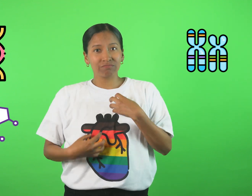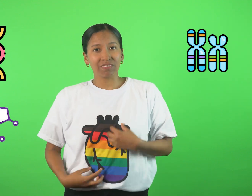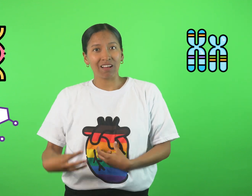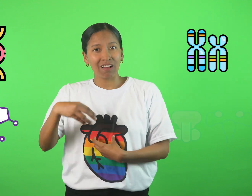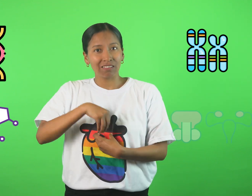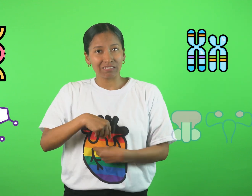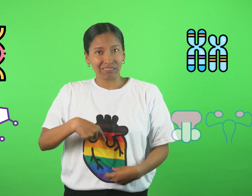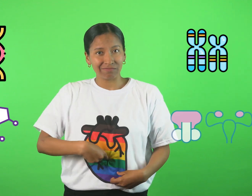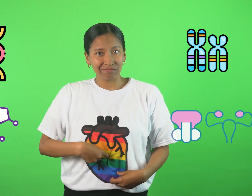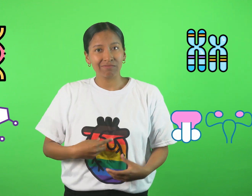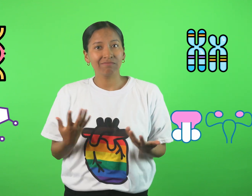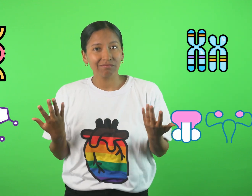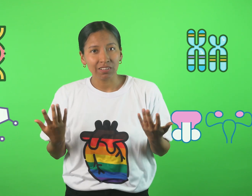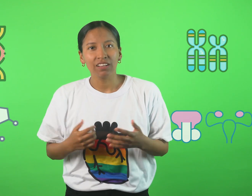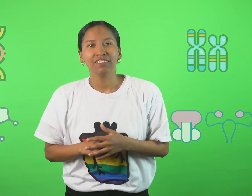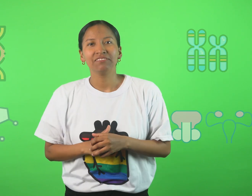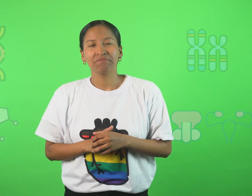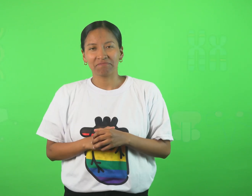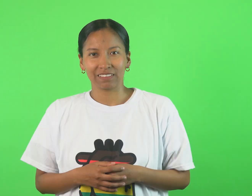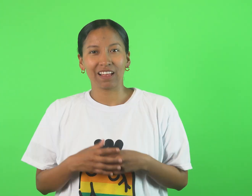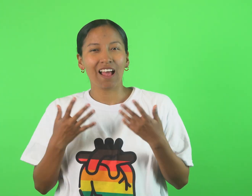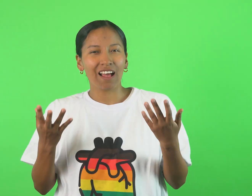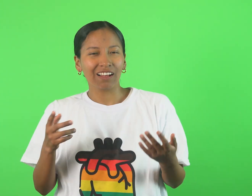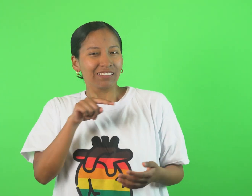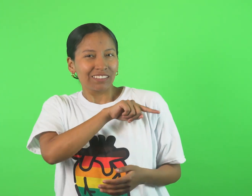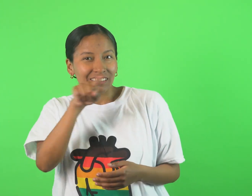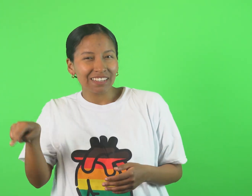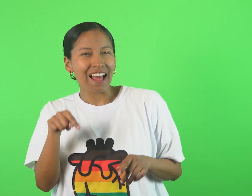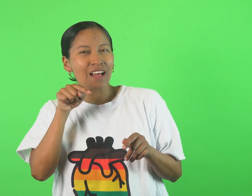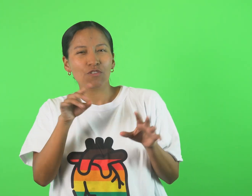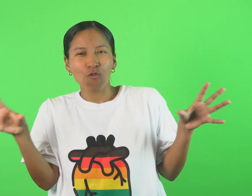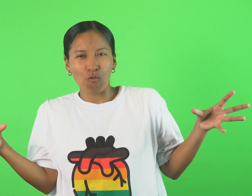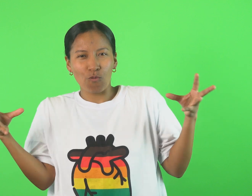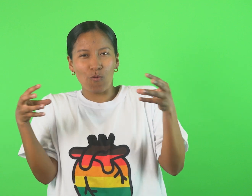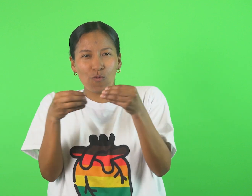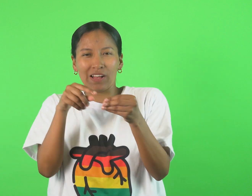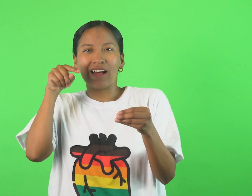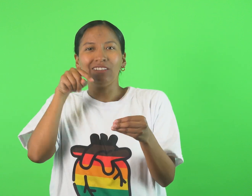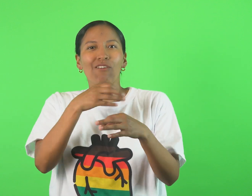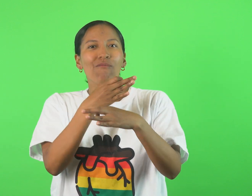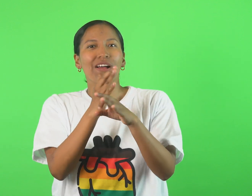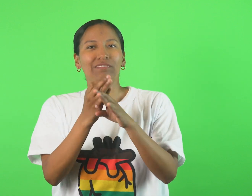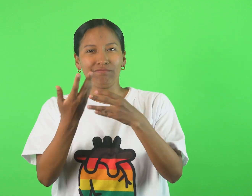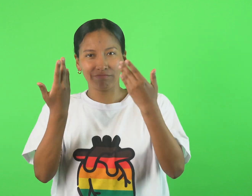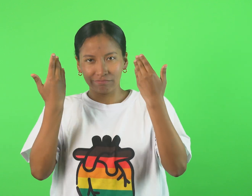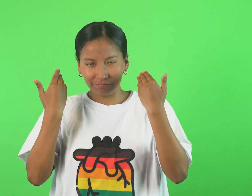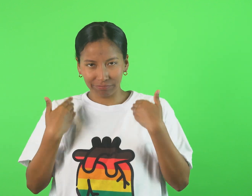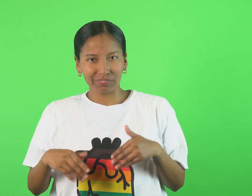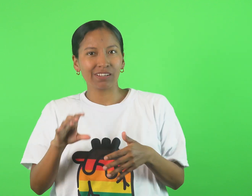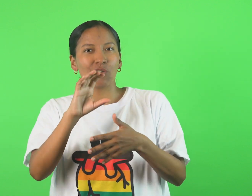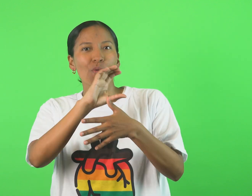and even internal organs. All these parts together make up what we call